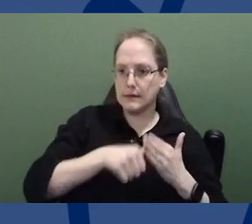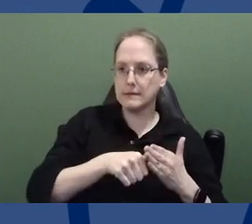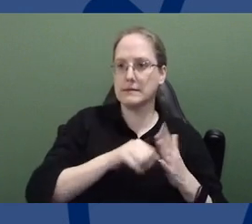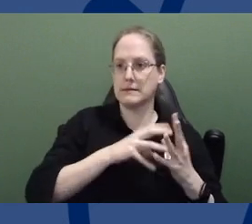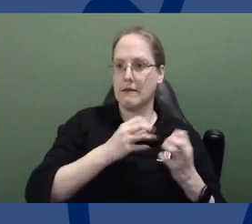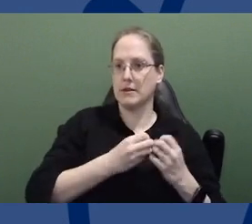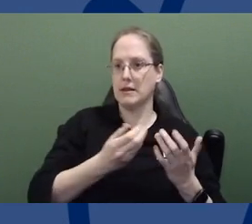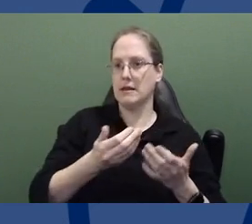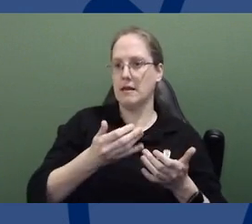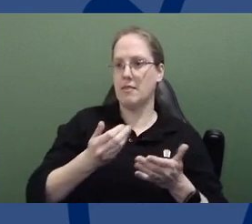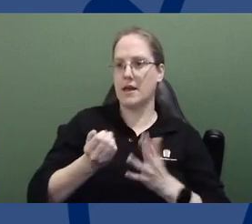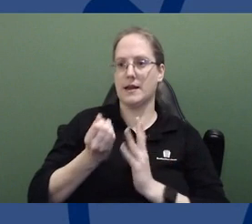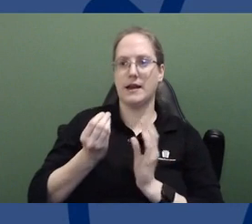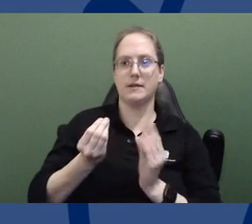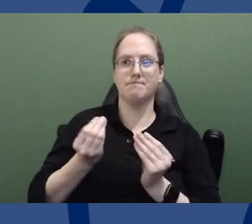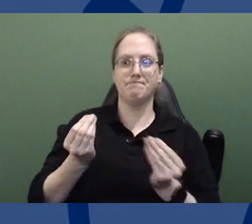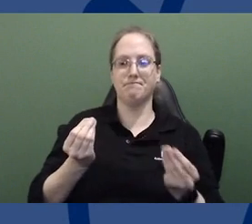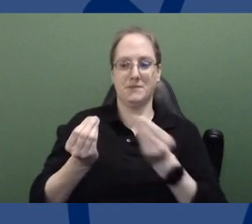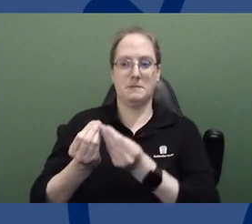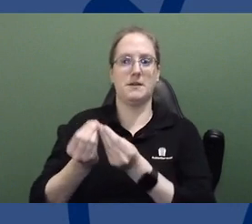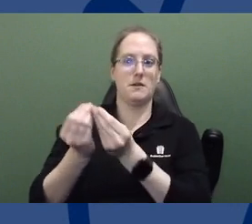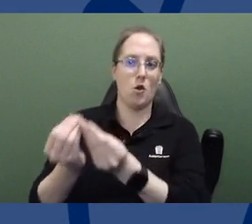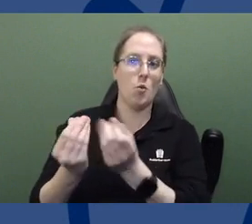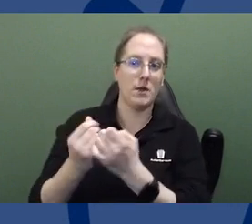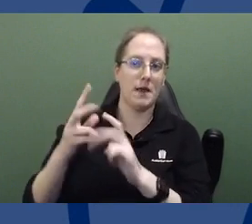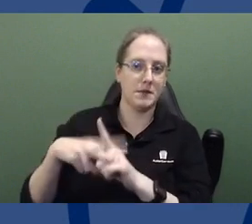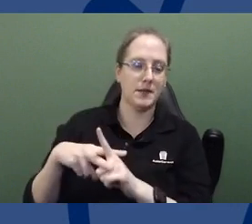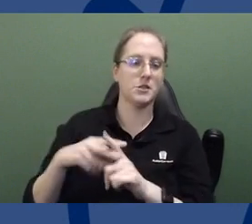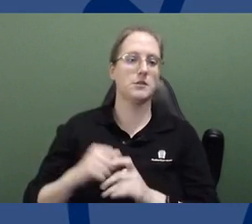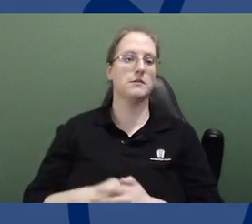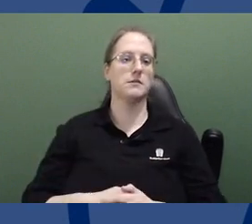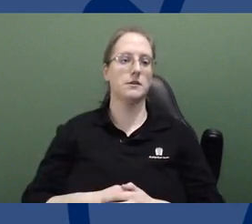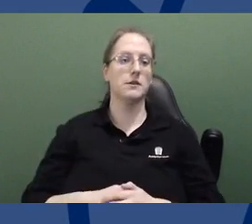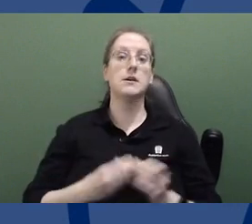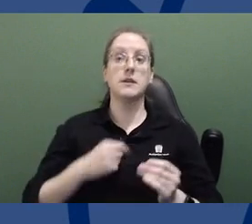their applications. And we've got some people that have been waiting a little bit of time,